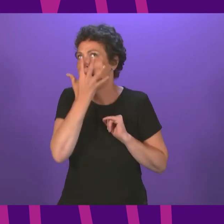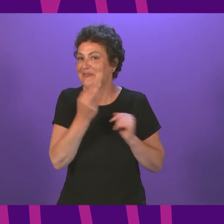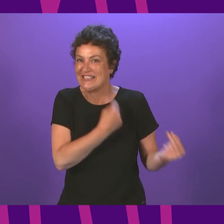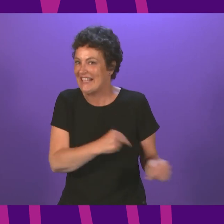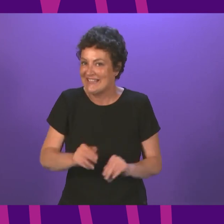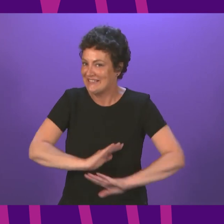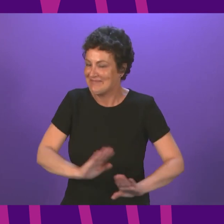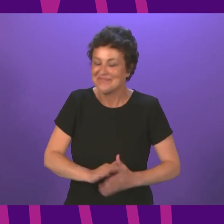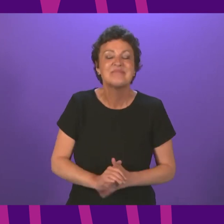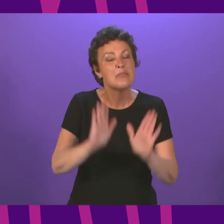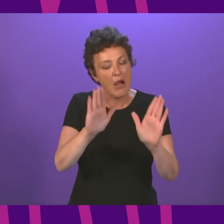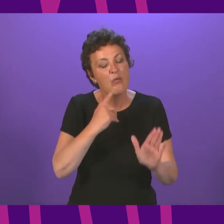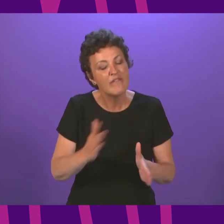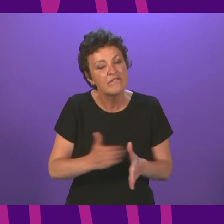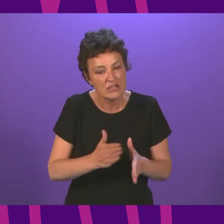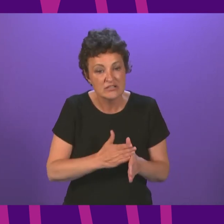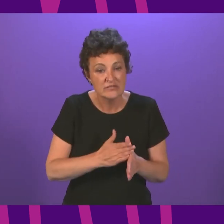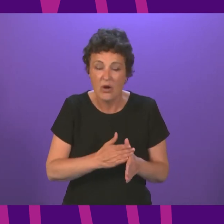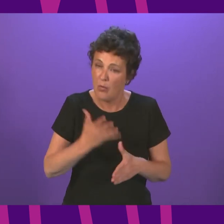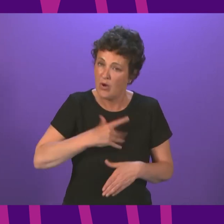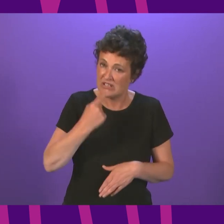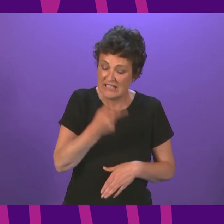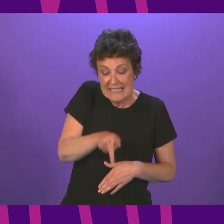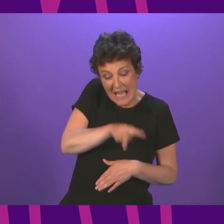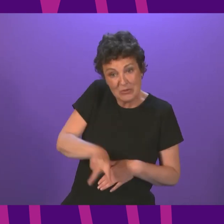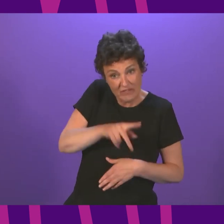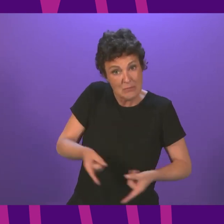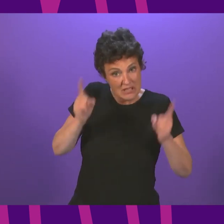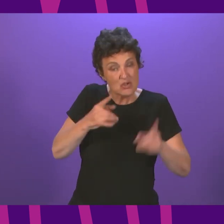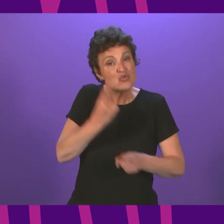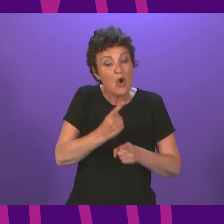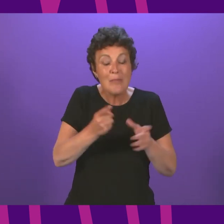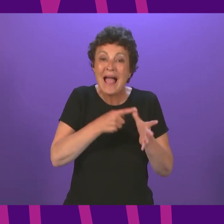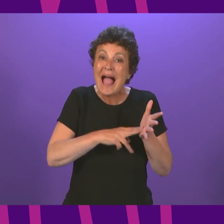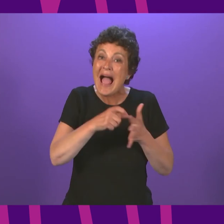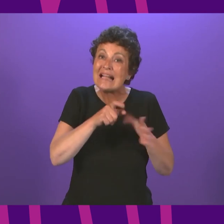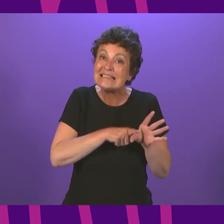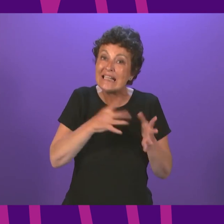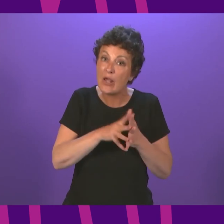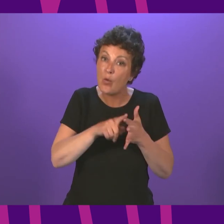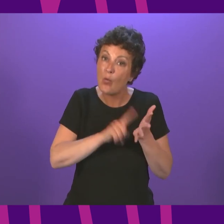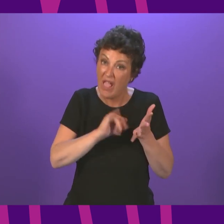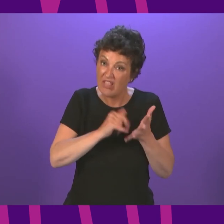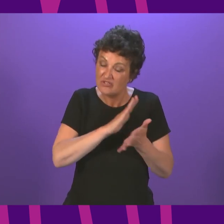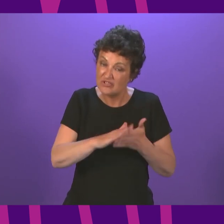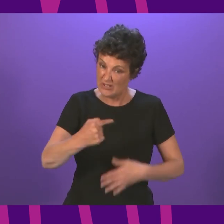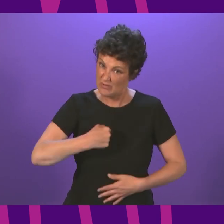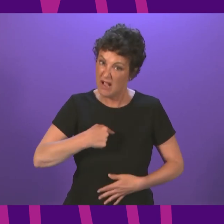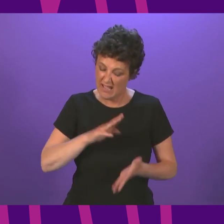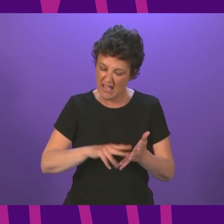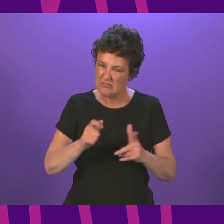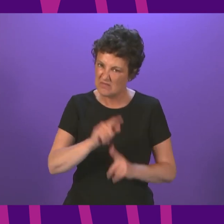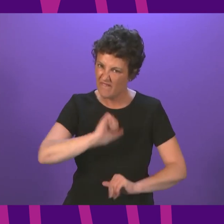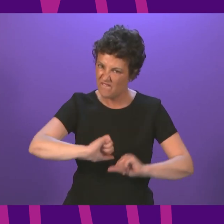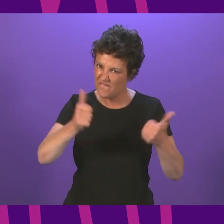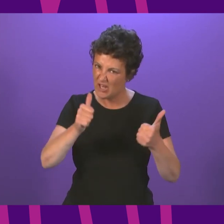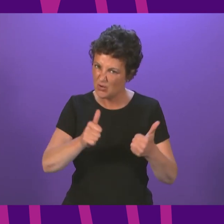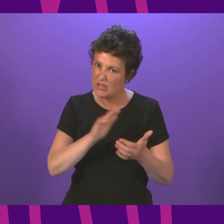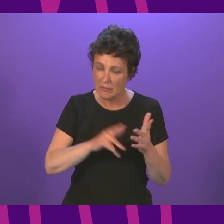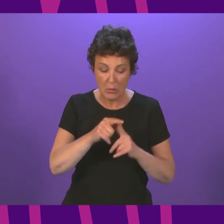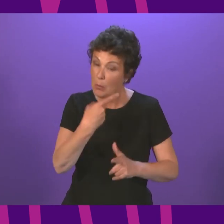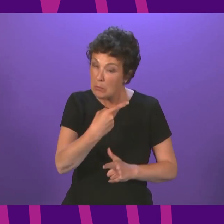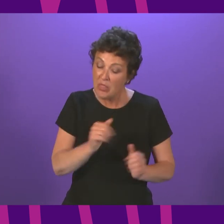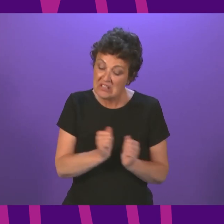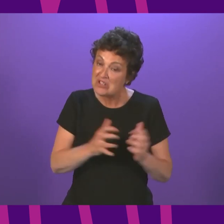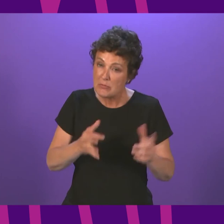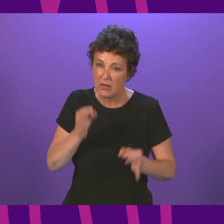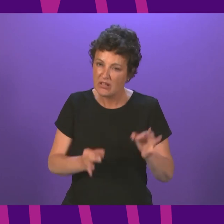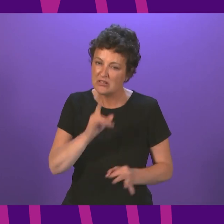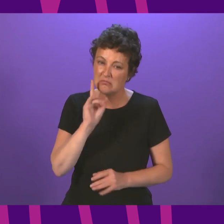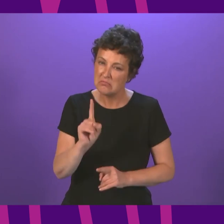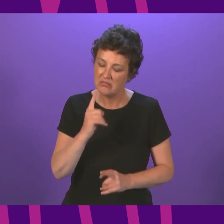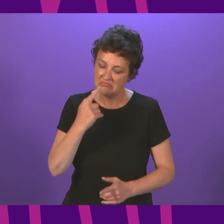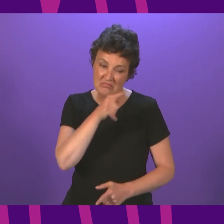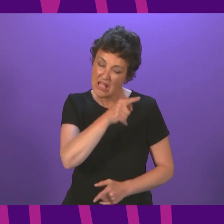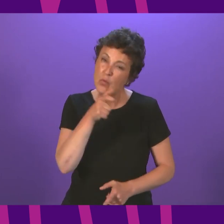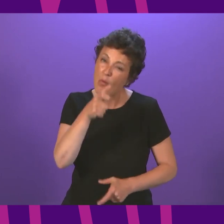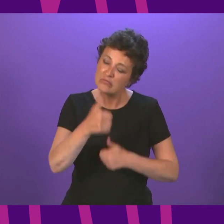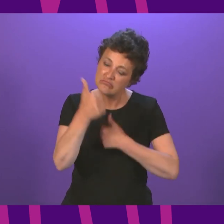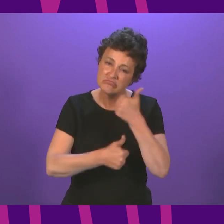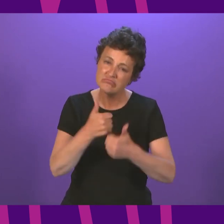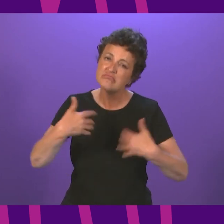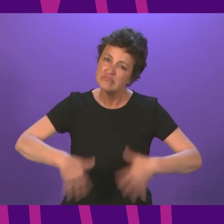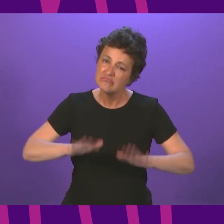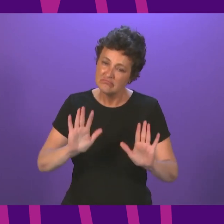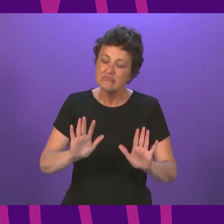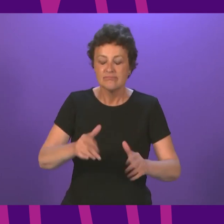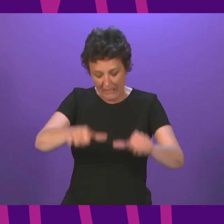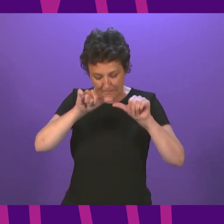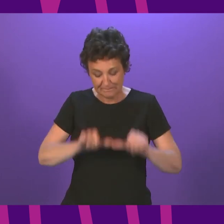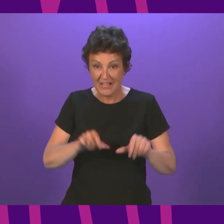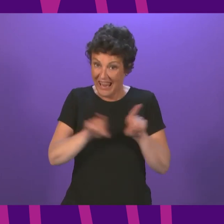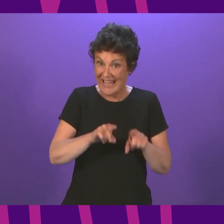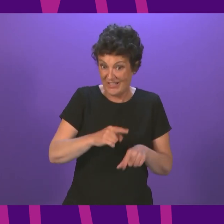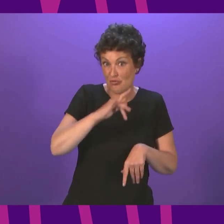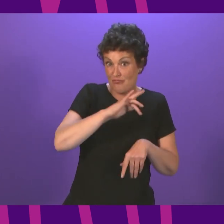to grill the Government on such matters. That is the point that we are trying to make.